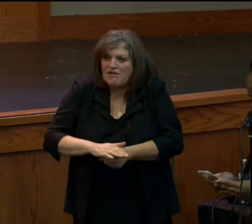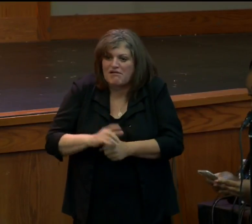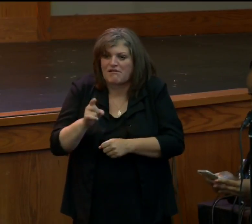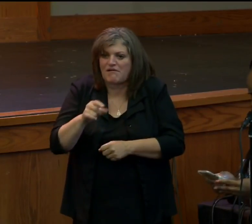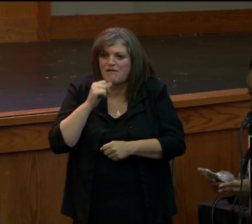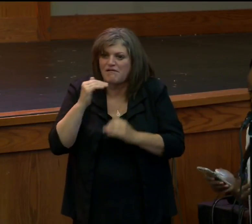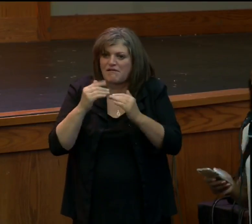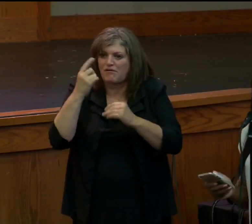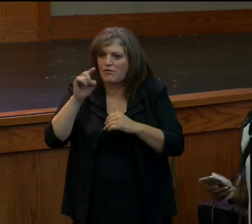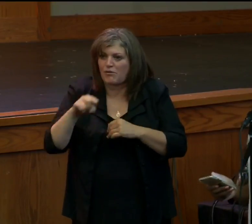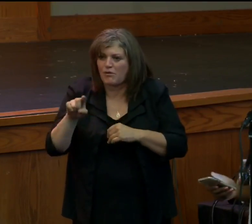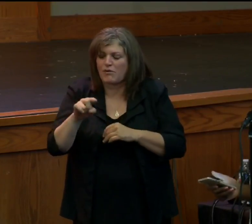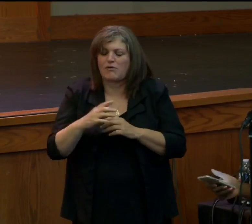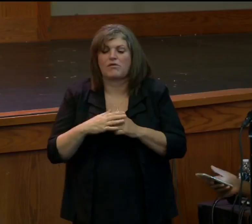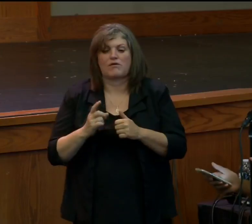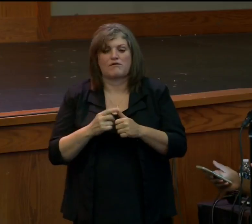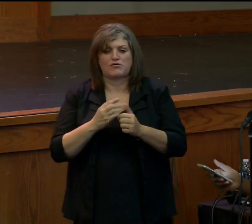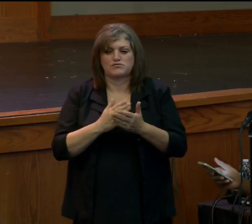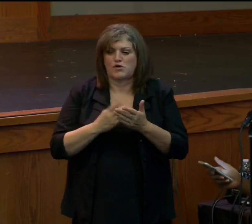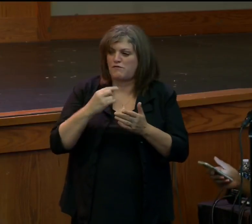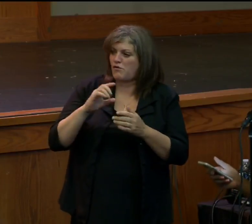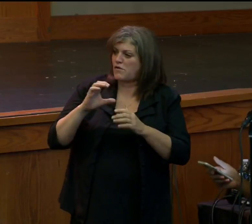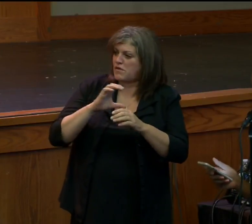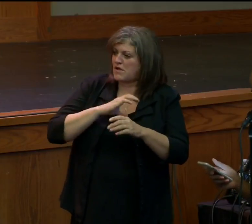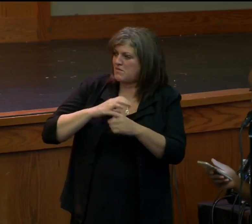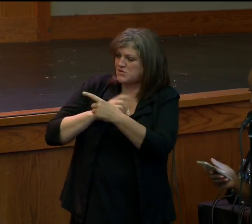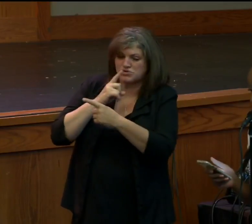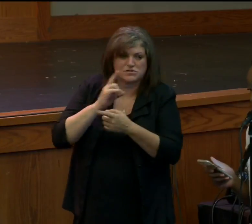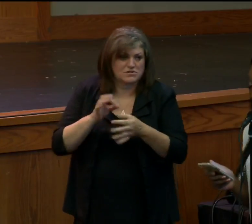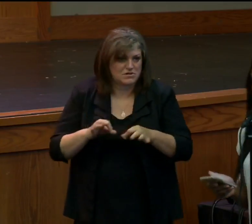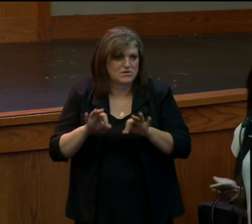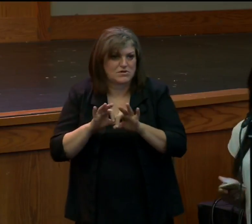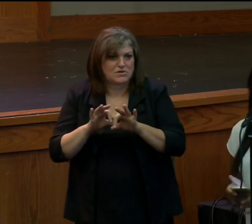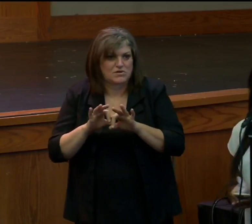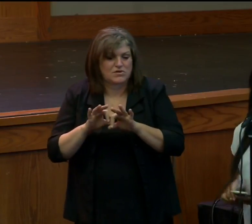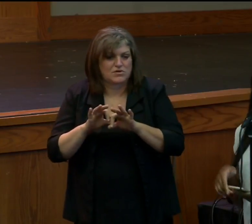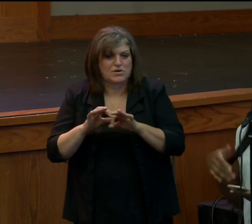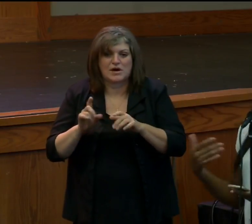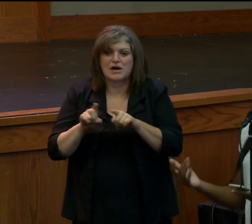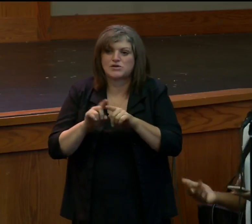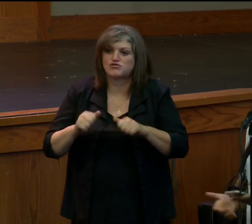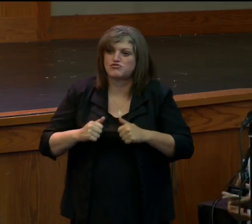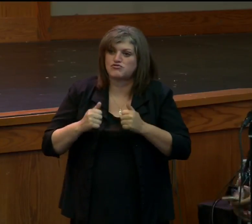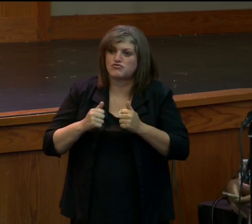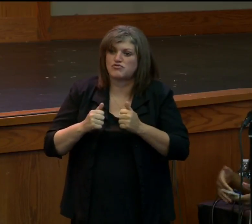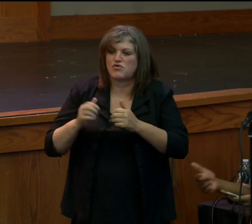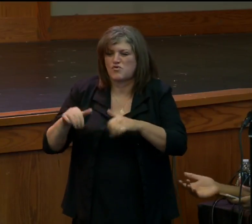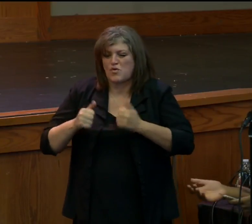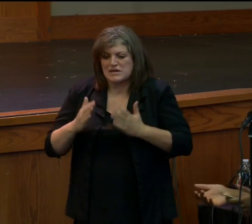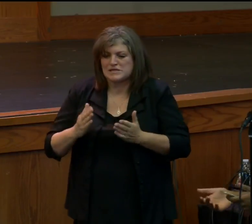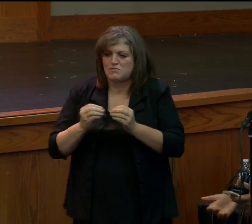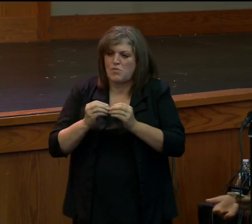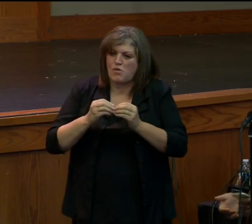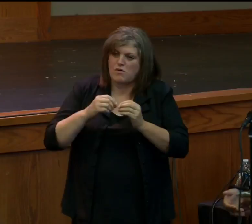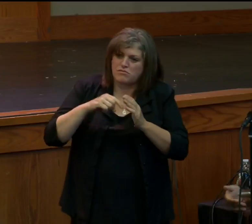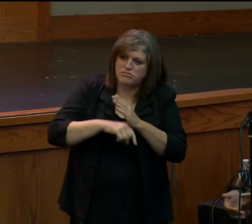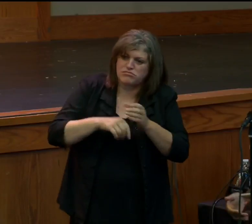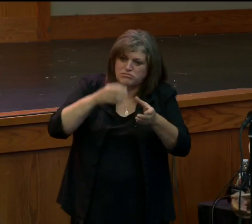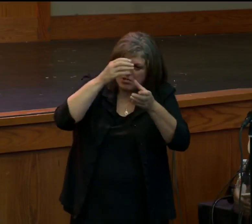SO I THINK FOR THE FIRST PART FOR THE COMMISSION IS REALLY IMPORTANT TO KNOW THAT THE RESIDENTS NEED TO GET MORE IN-DEPTH KNOWLEDGE AND THERE ARE GRASSROOTS EFFORTS TO DO SO.